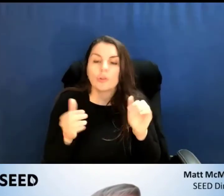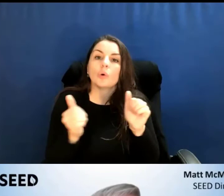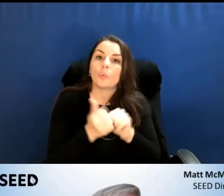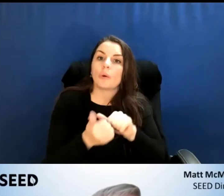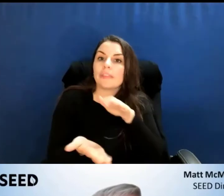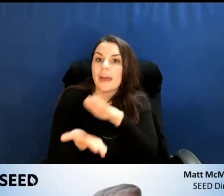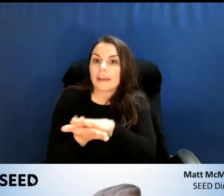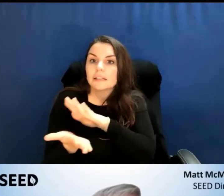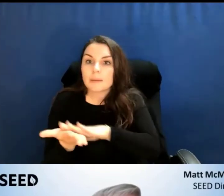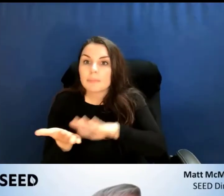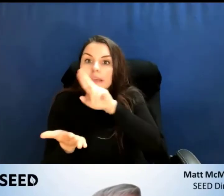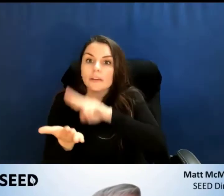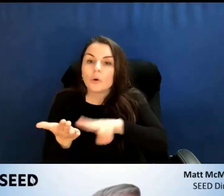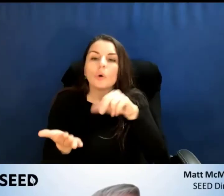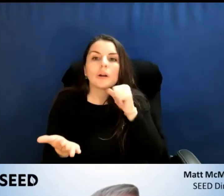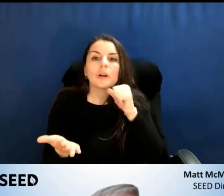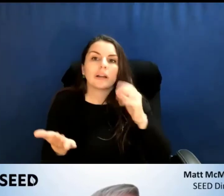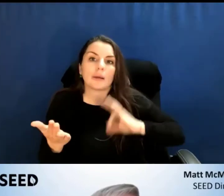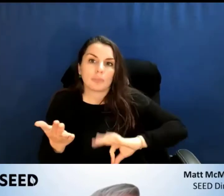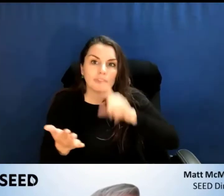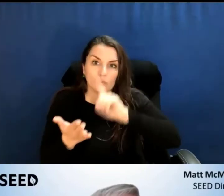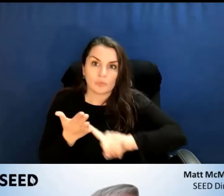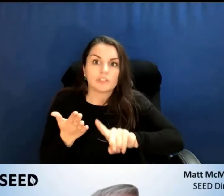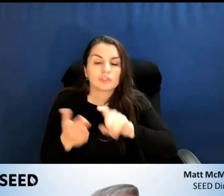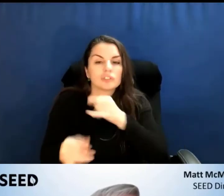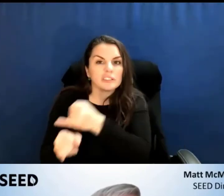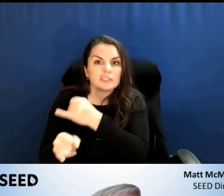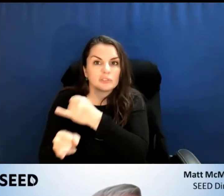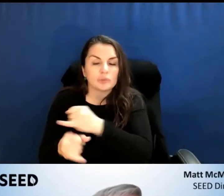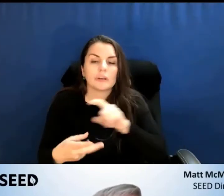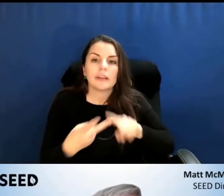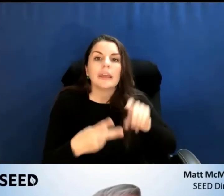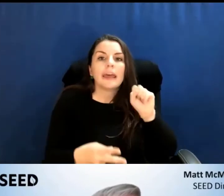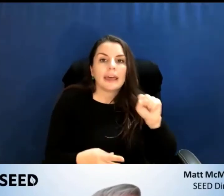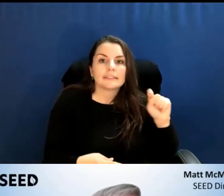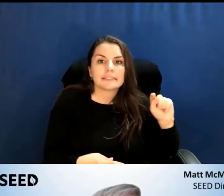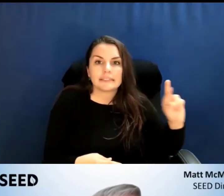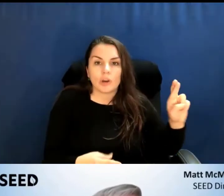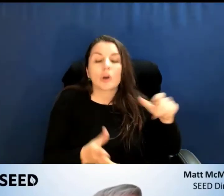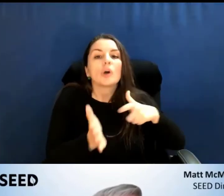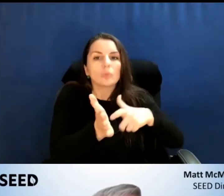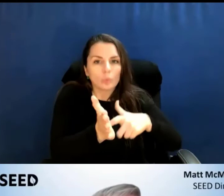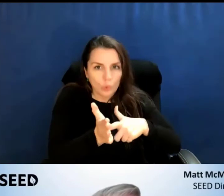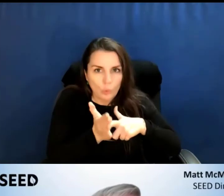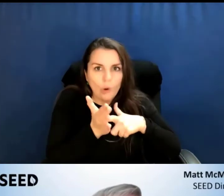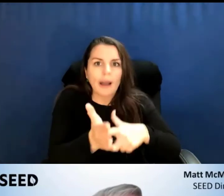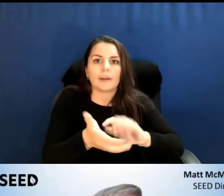or nonprofit research institutions, and the STTR requires it. But in both cases,